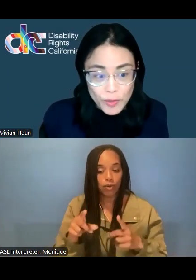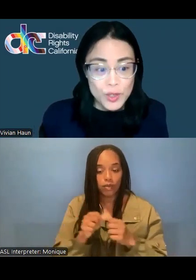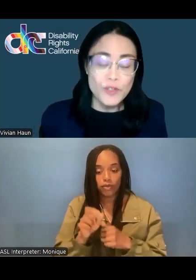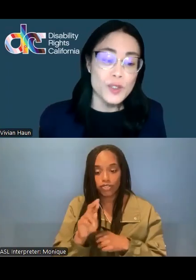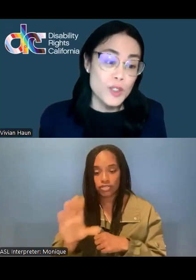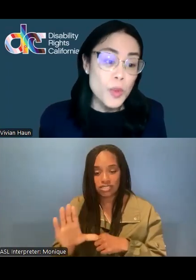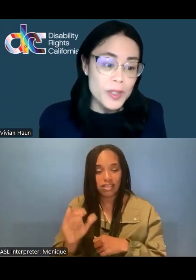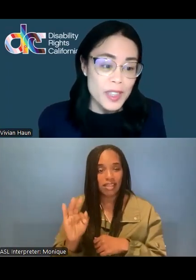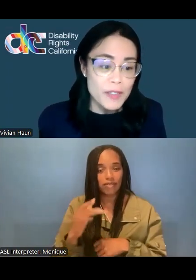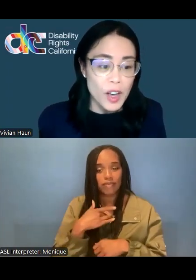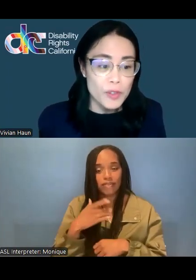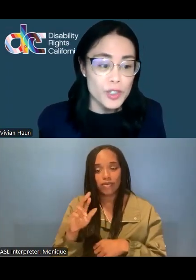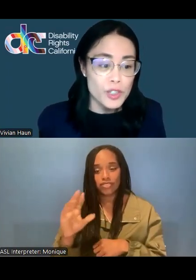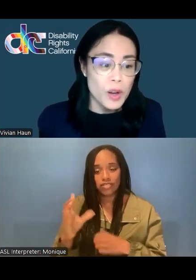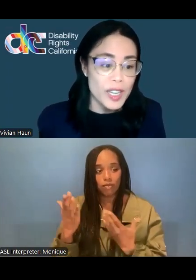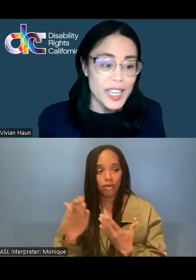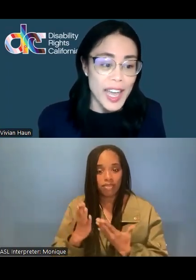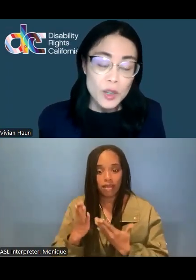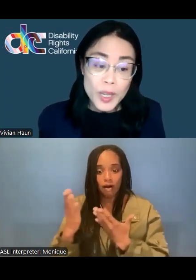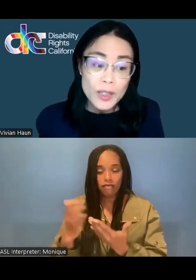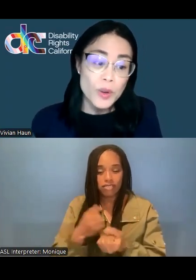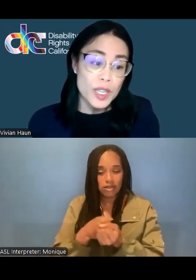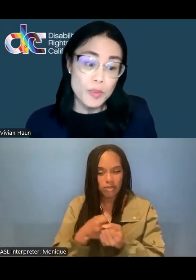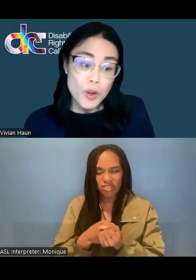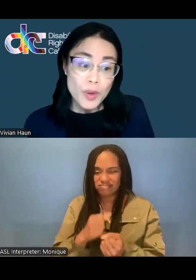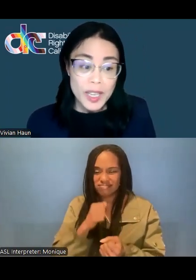the services of which they've offered to you are inadequate or inappropriate,